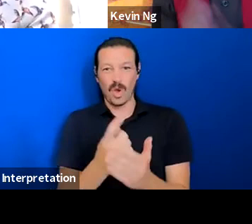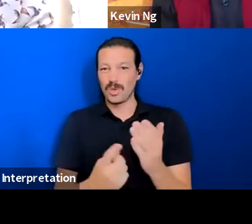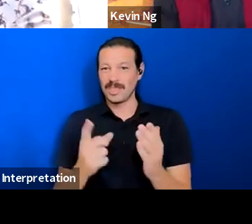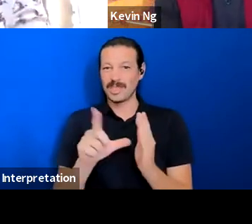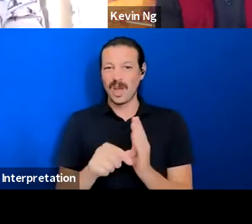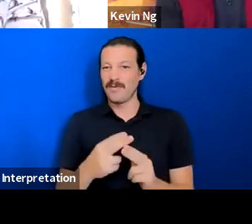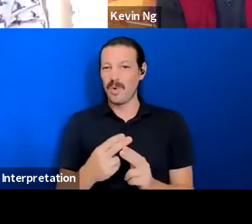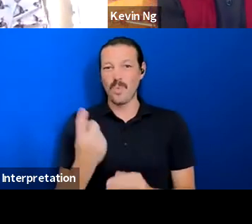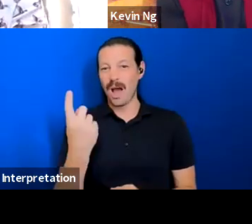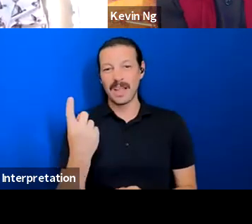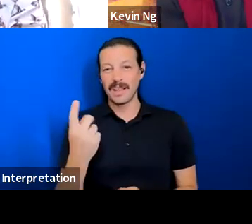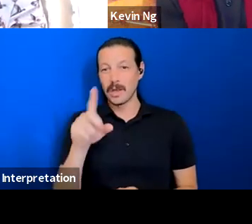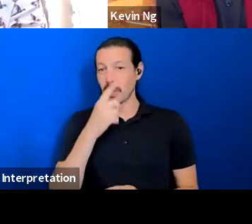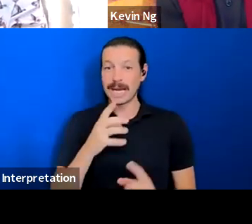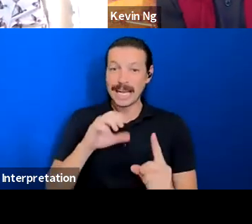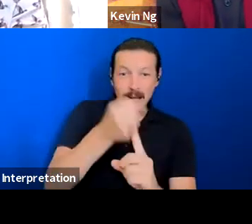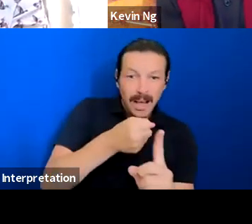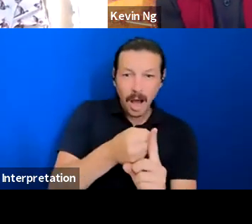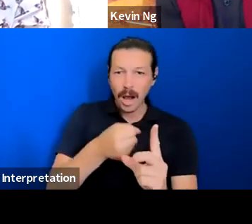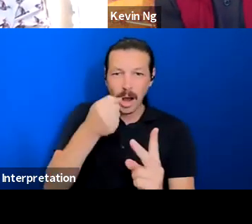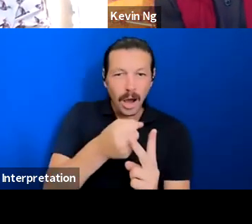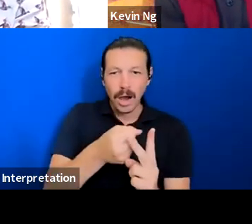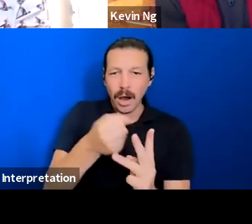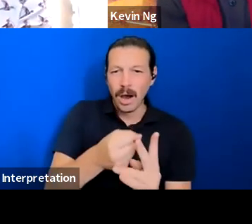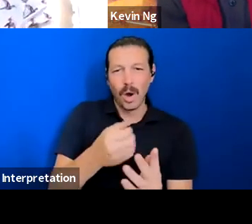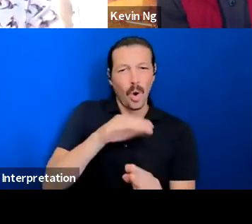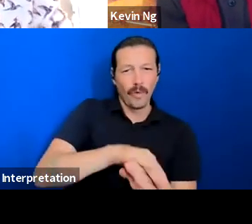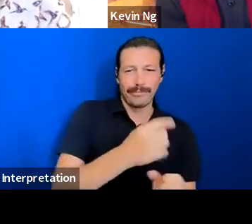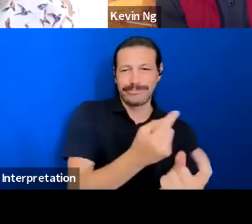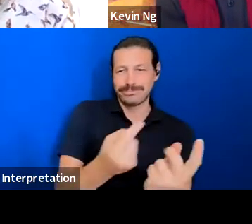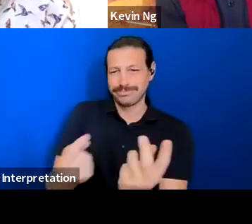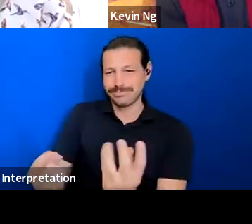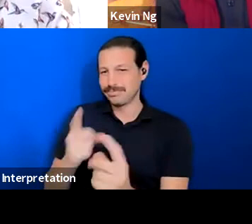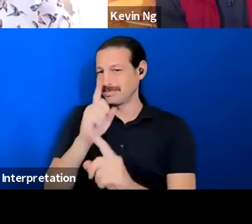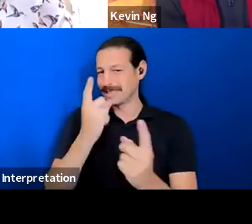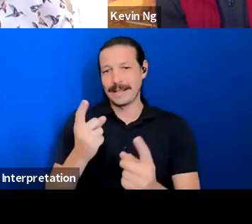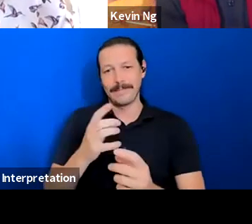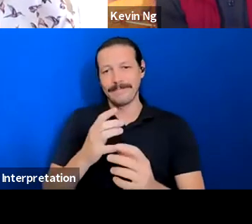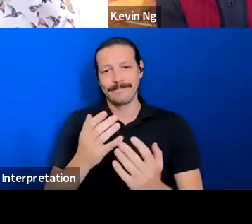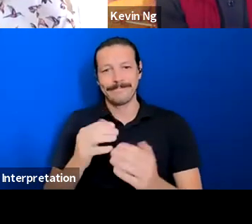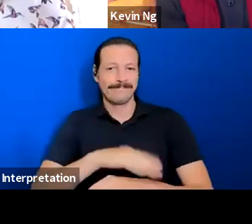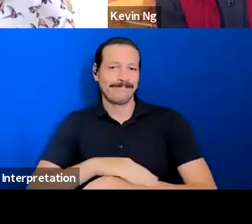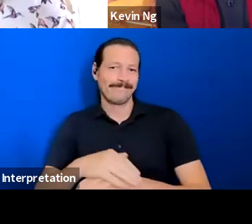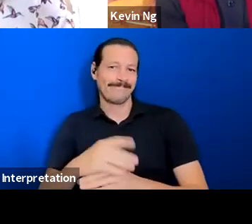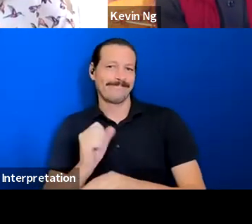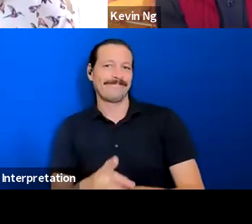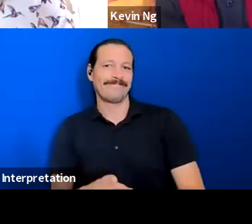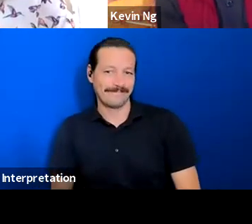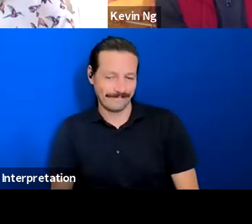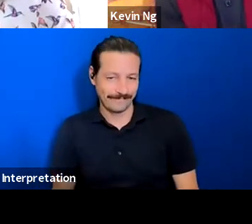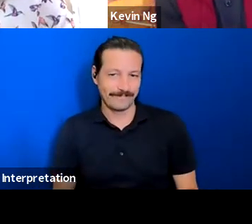Yeah. Dane, how about you? >>DANE: Yeah, look I guess it's good to